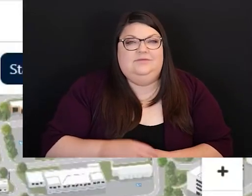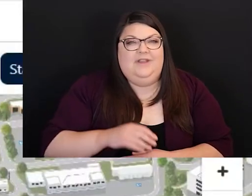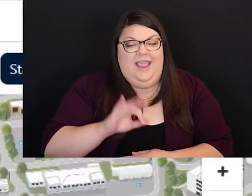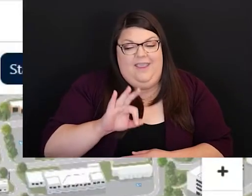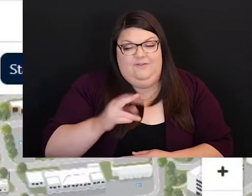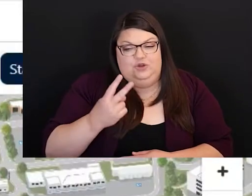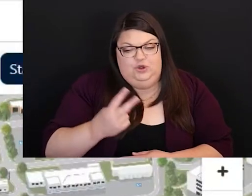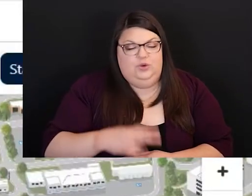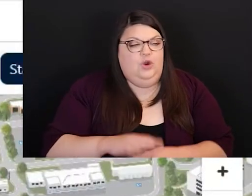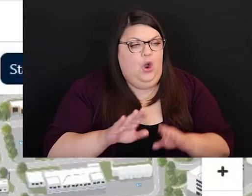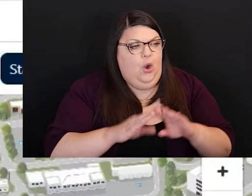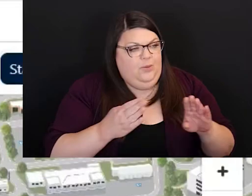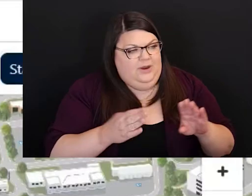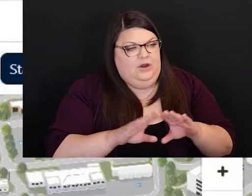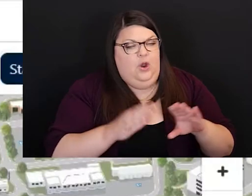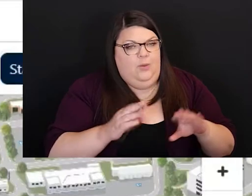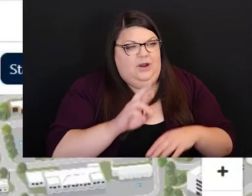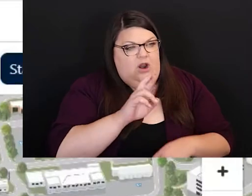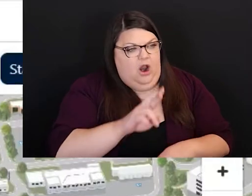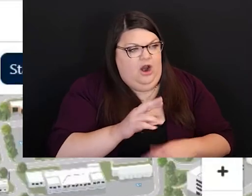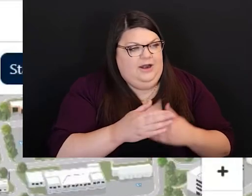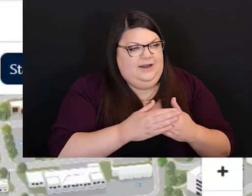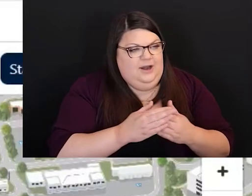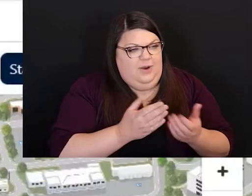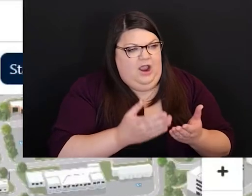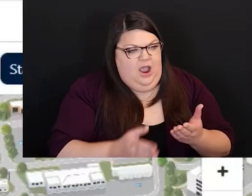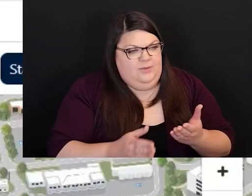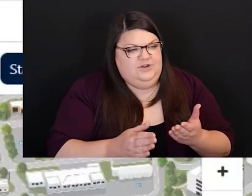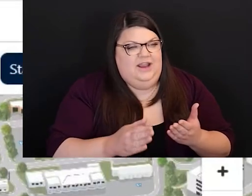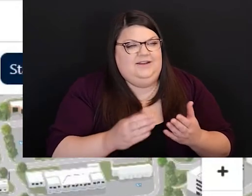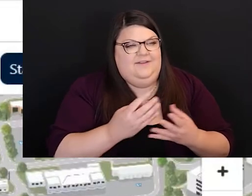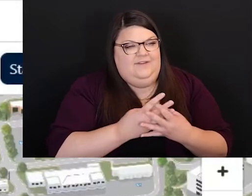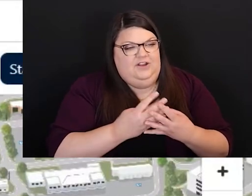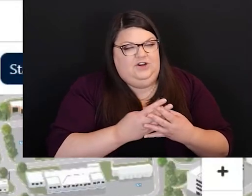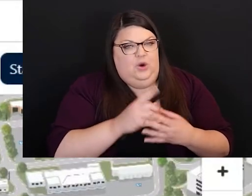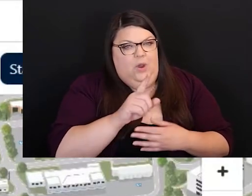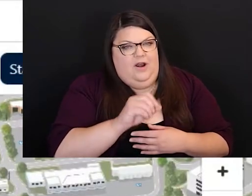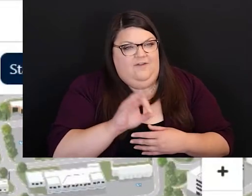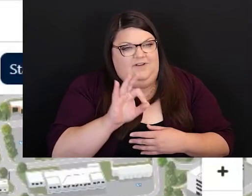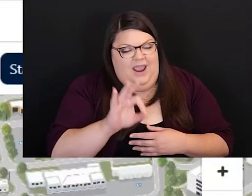Open main men- R. Nearby objects menu. Filter objects, one of nine. (beeps) Down arrow.